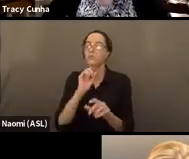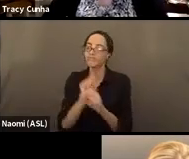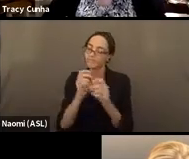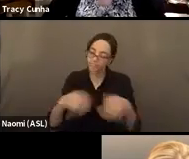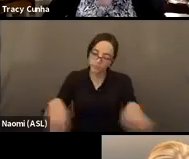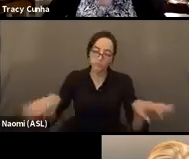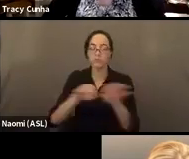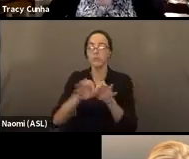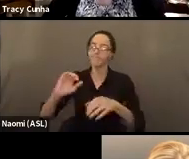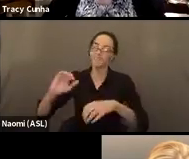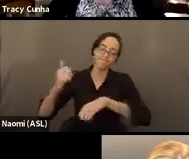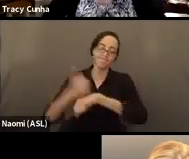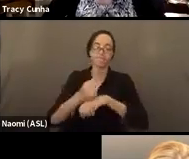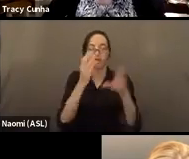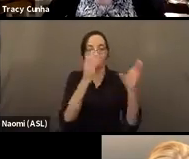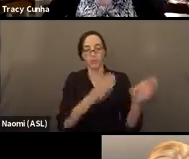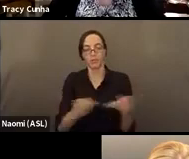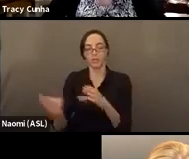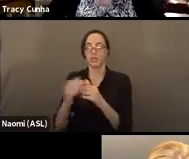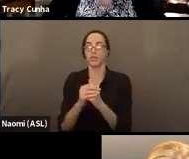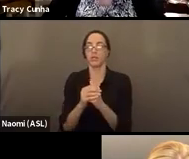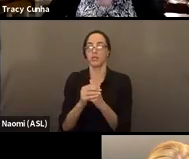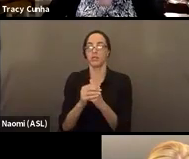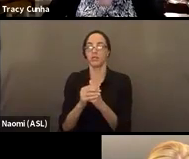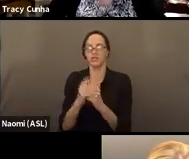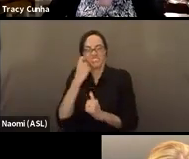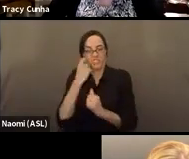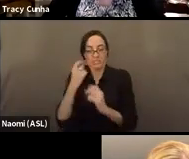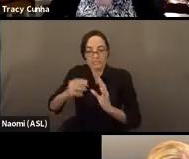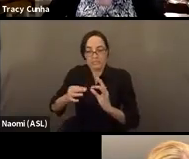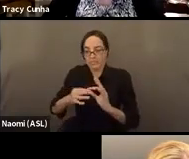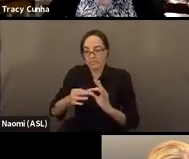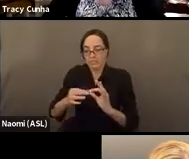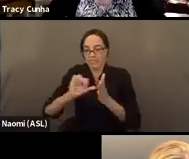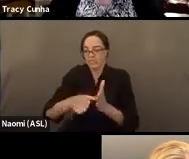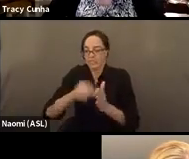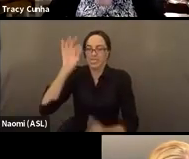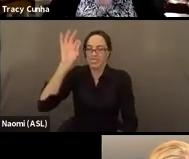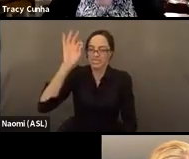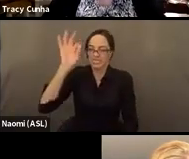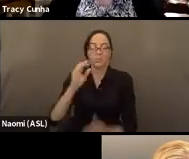everyone's kind of talked it's so important and i know it can seem so overwhelming there's where you